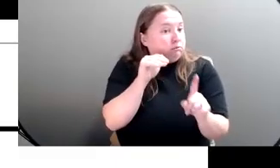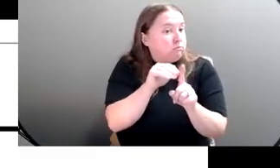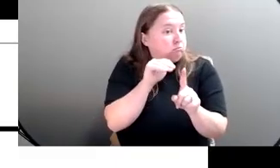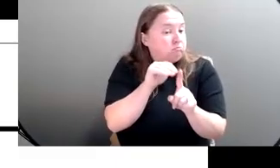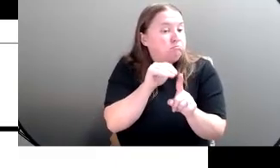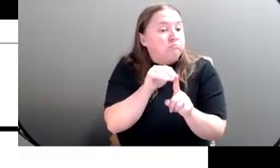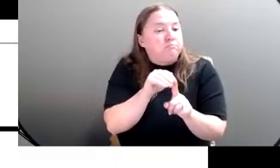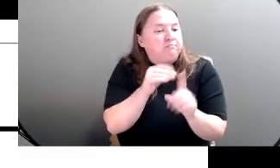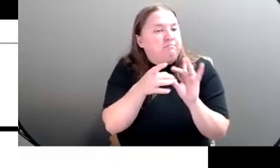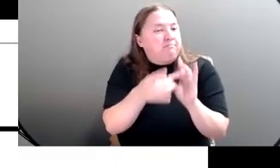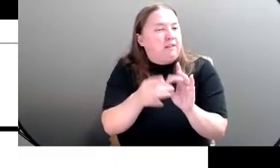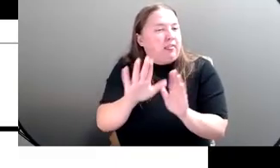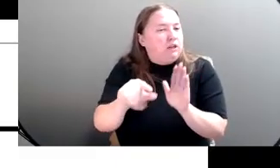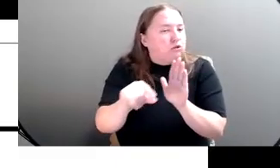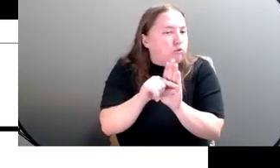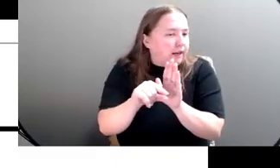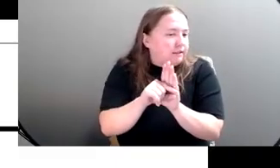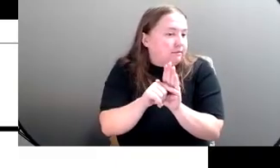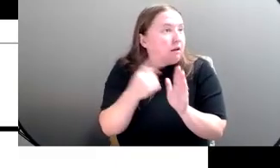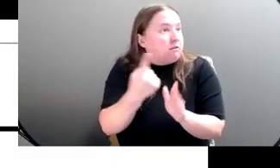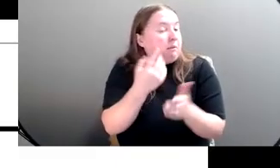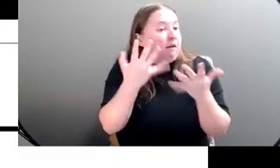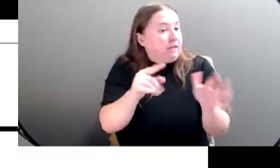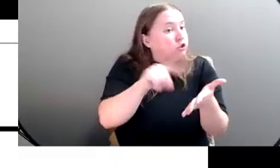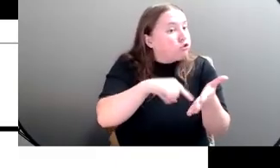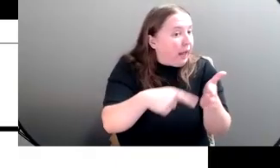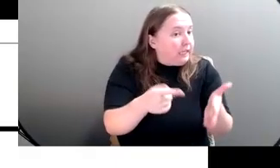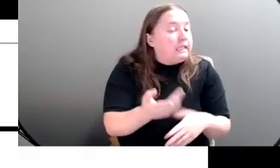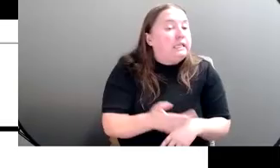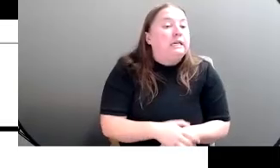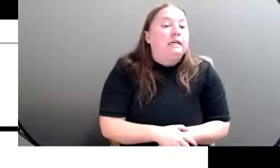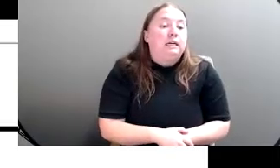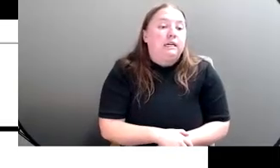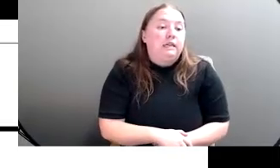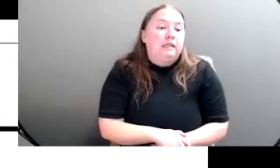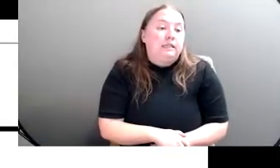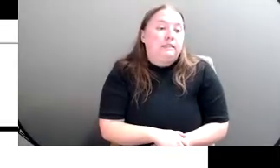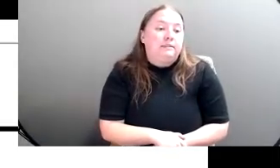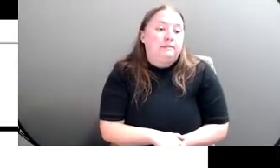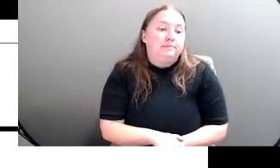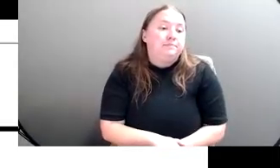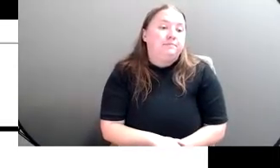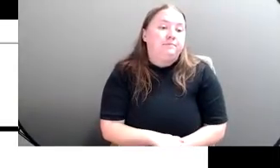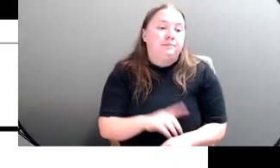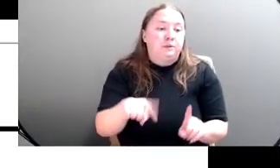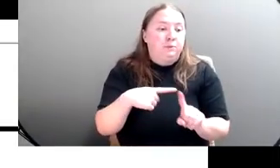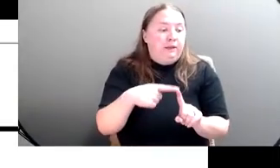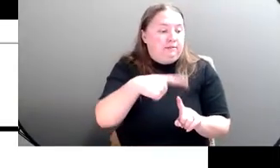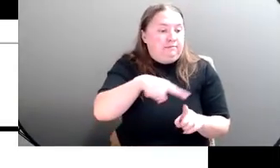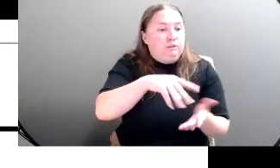about their grades, that something's been graded. If, when they receive that, they can click on it,